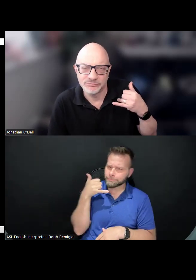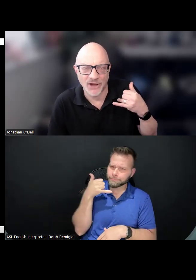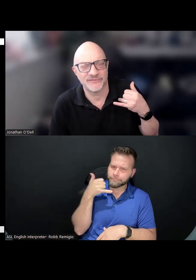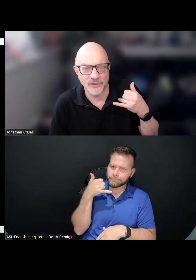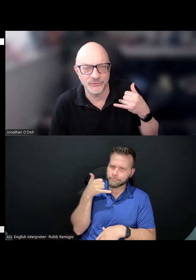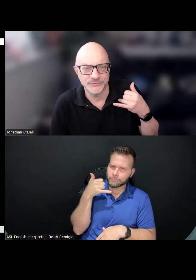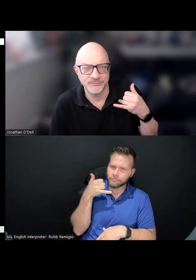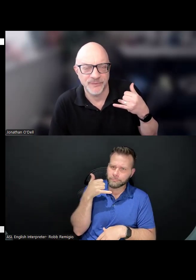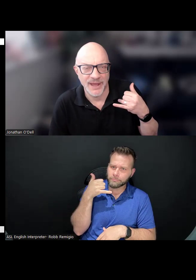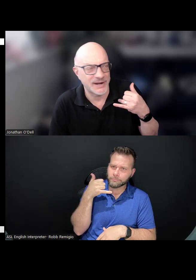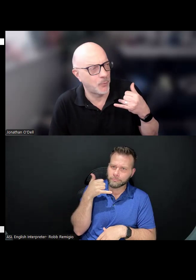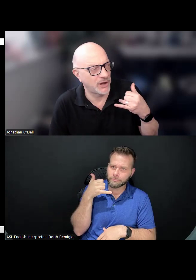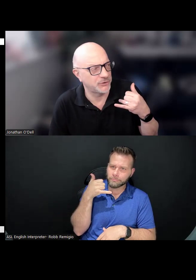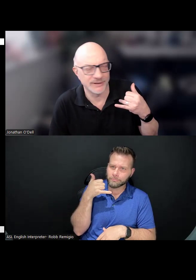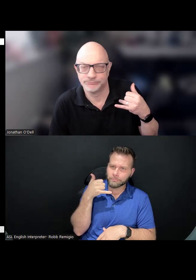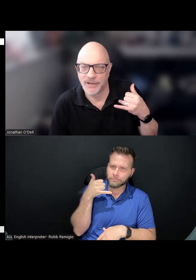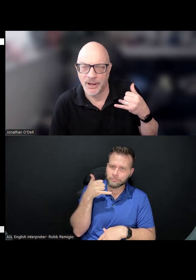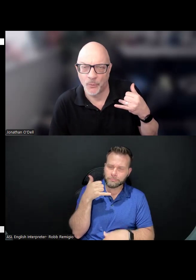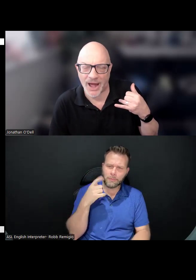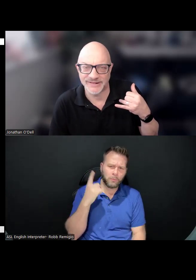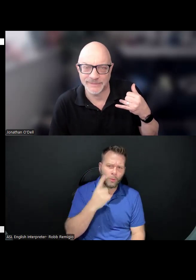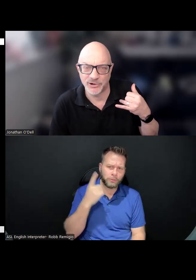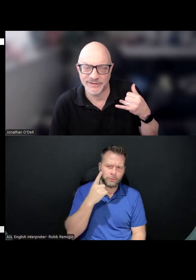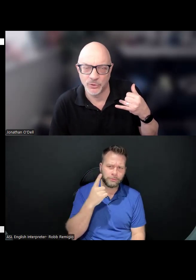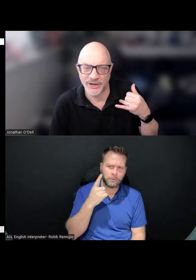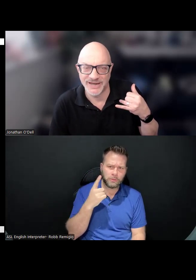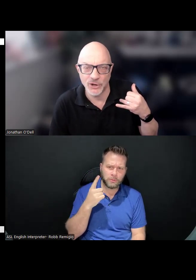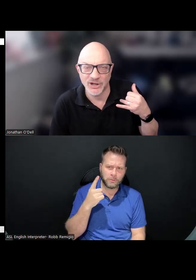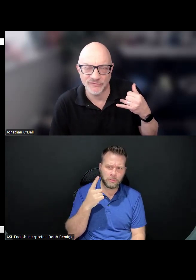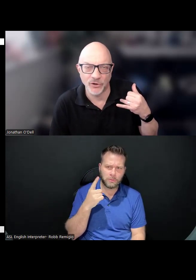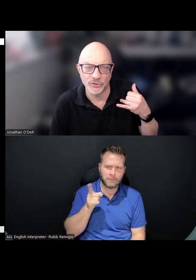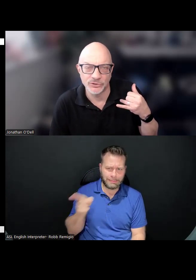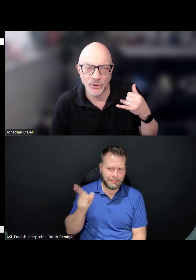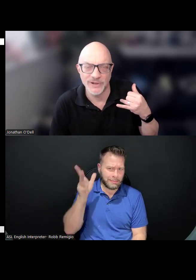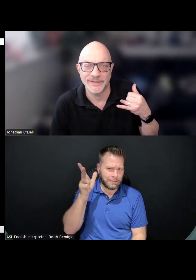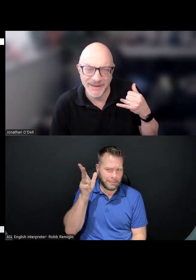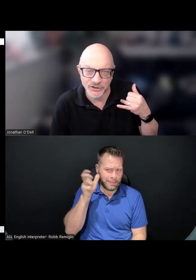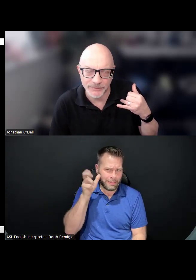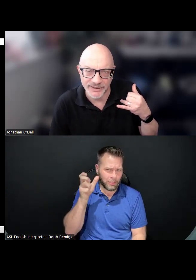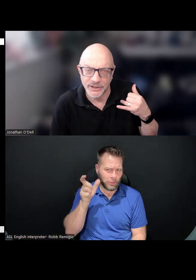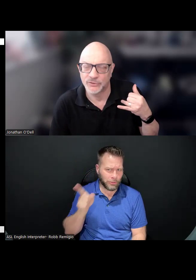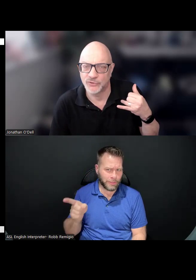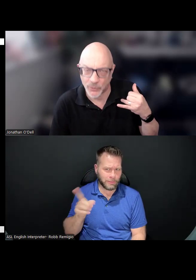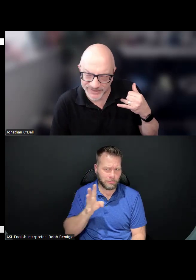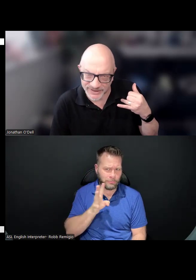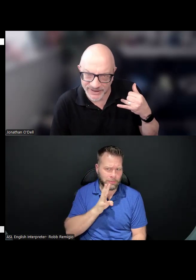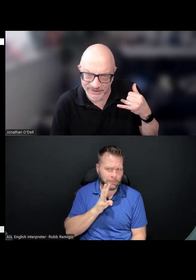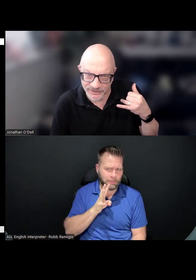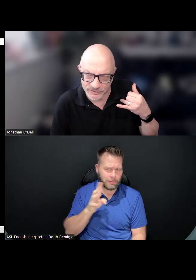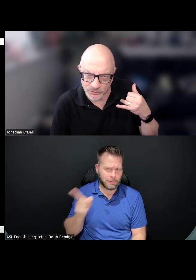need an ASL interpreter, and I'm sitting there on the phone and I'm wondering why is this person who can hear me on the phone, who is speaking to me,